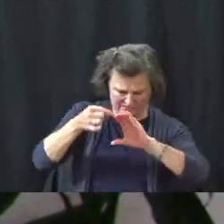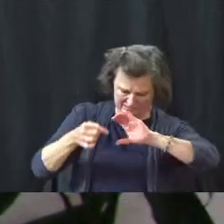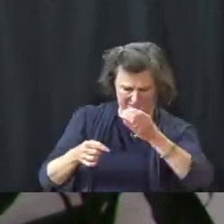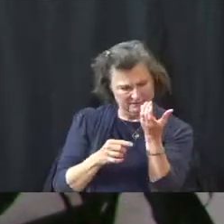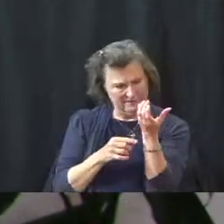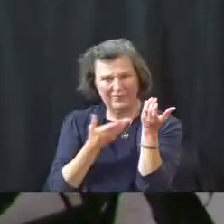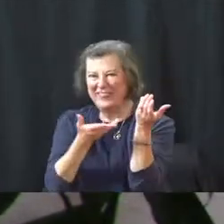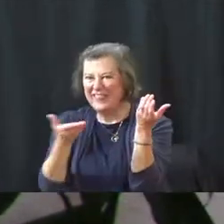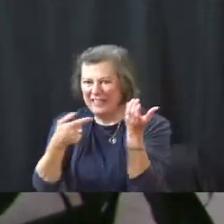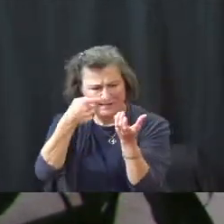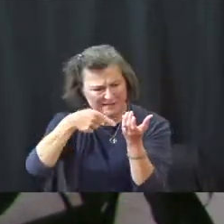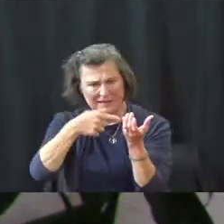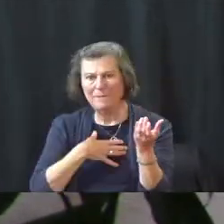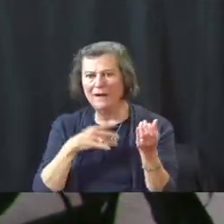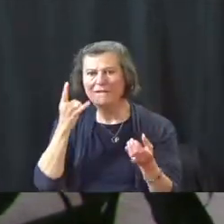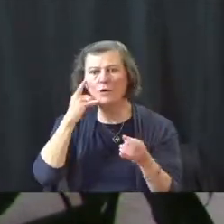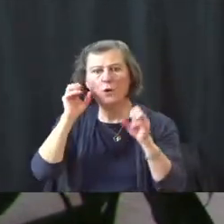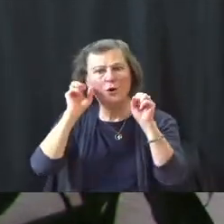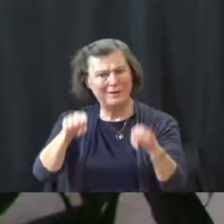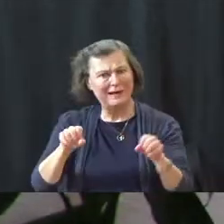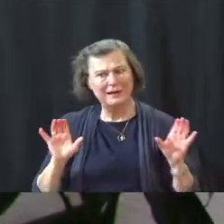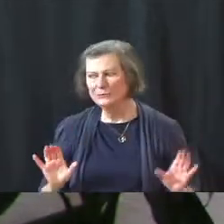my cell phone could do.